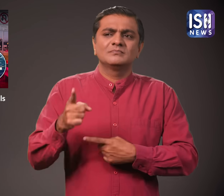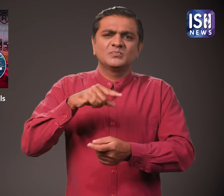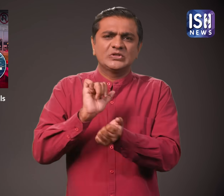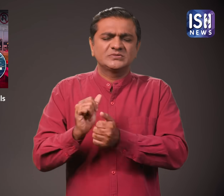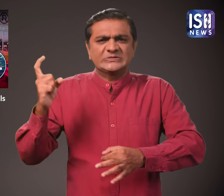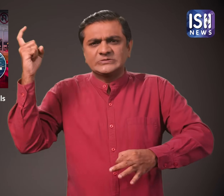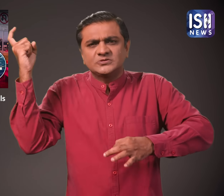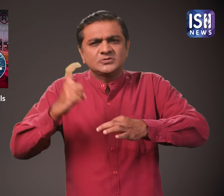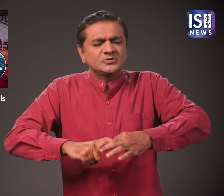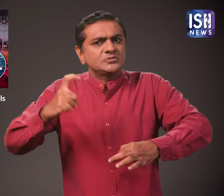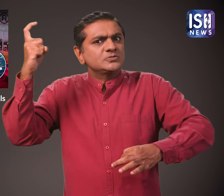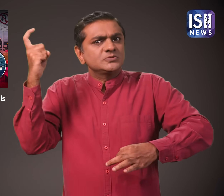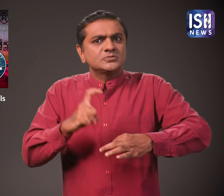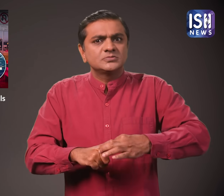Police questioned him vigorously.